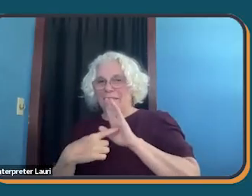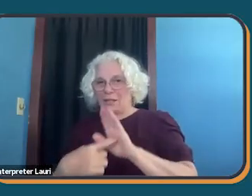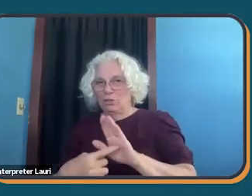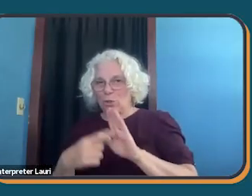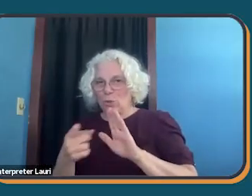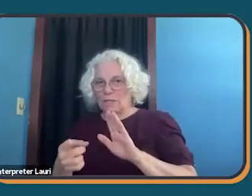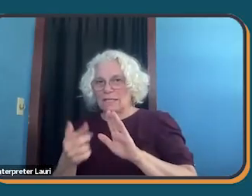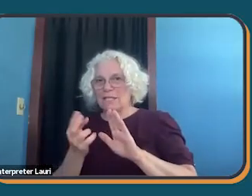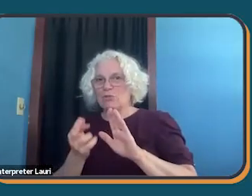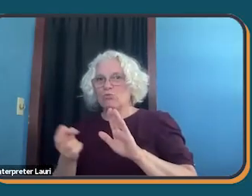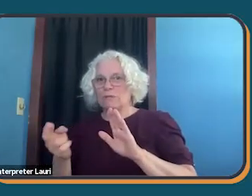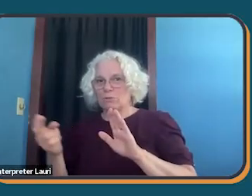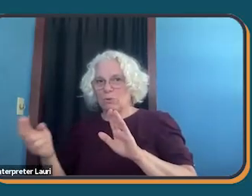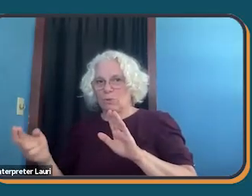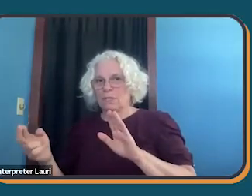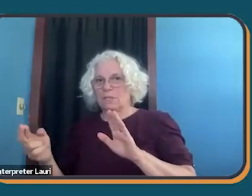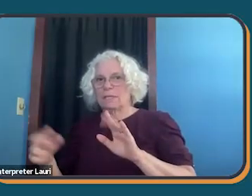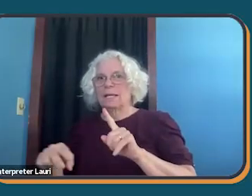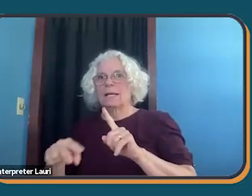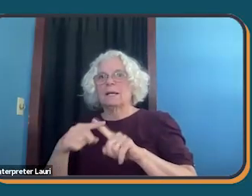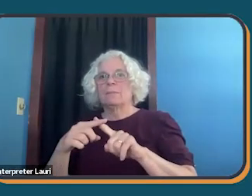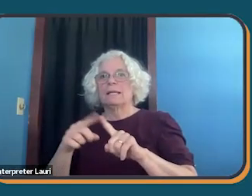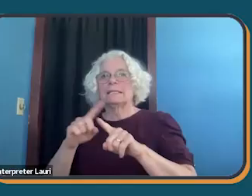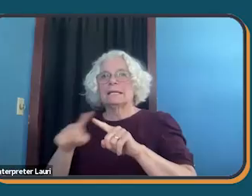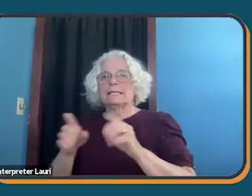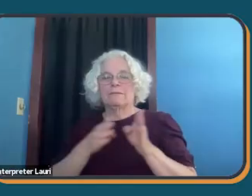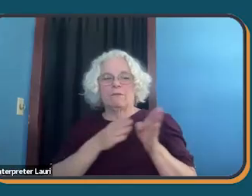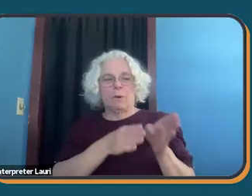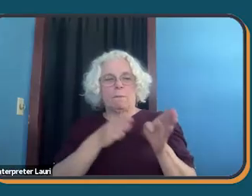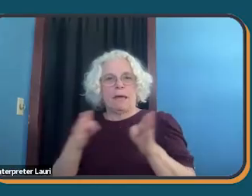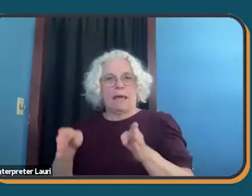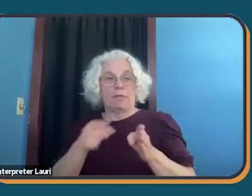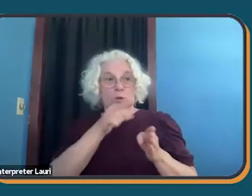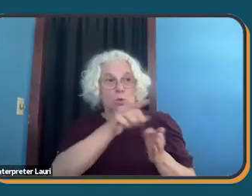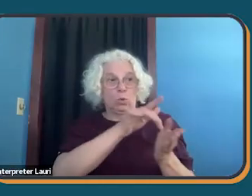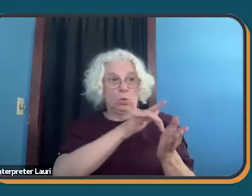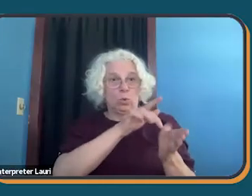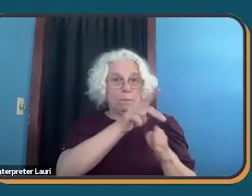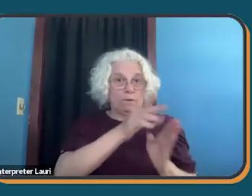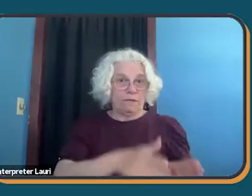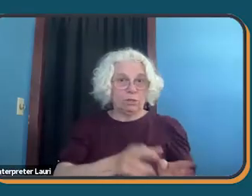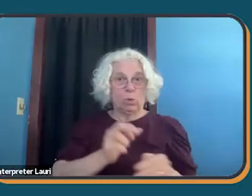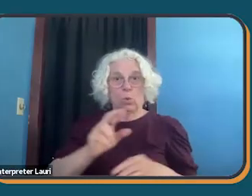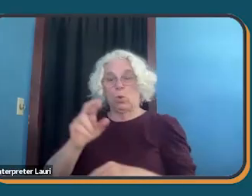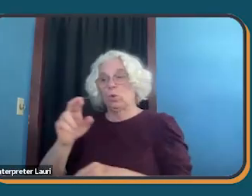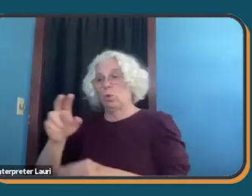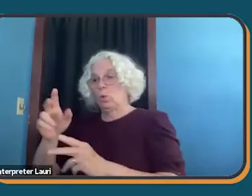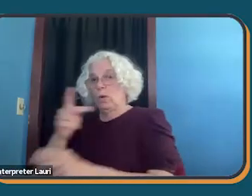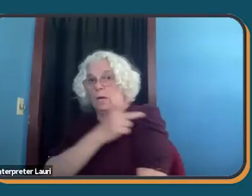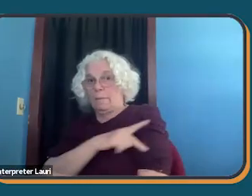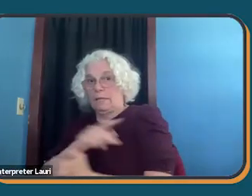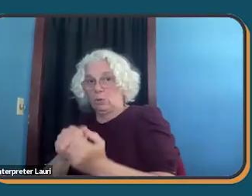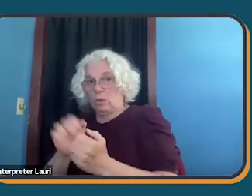preventive care resources we created with separate pathways for healthcare professionals and patients with disabilities.